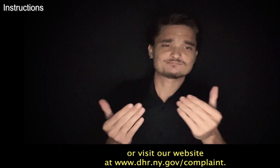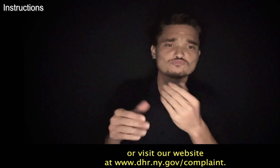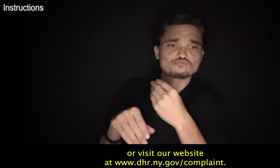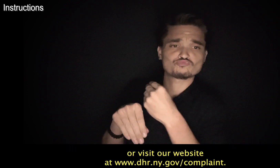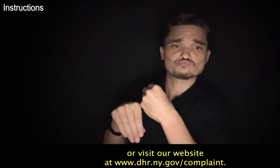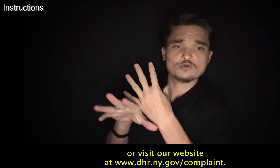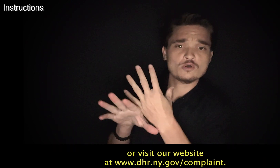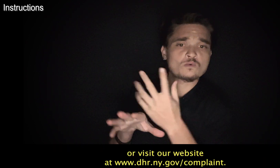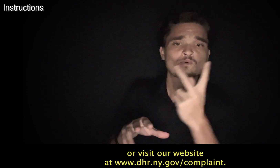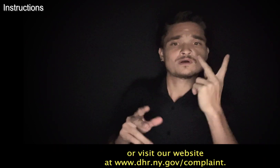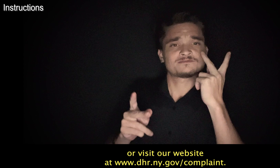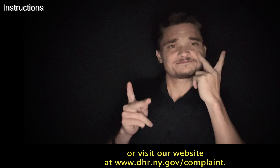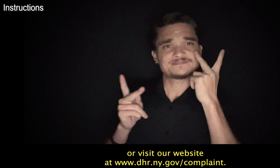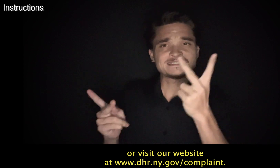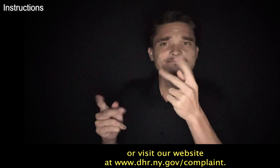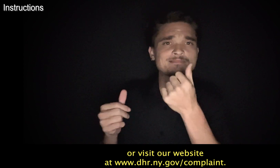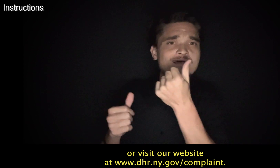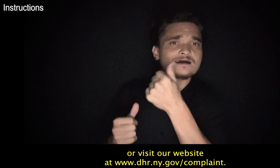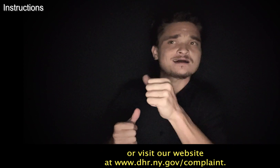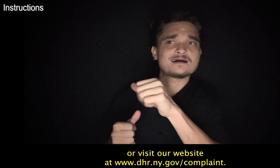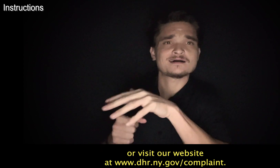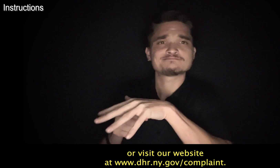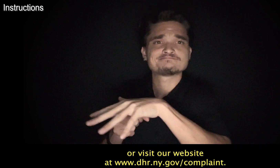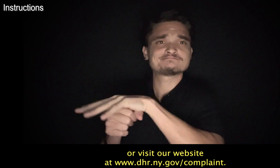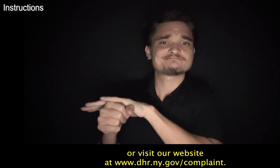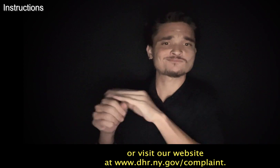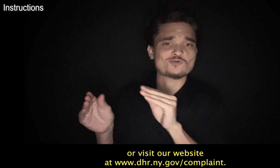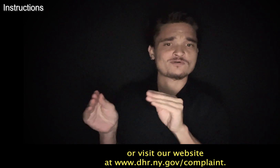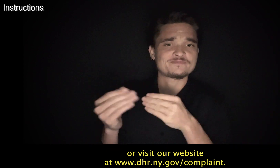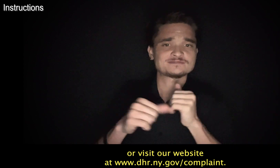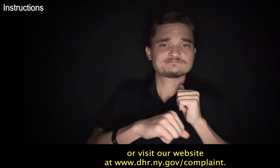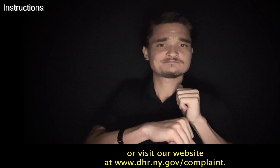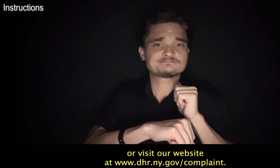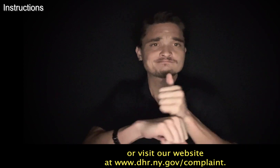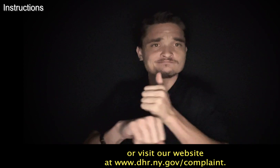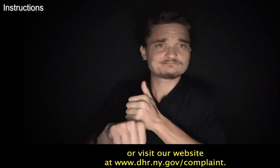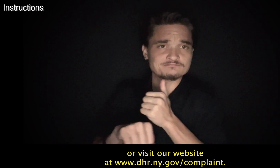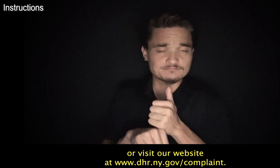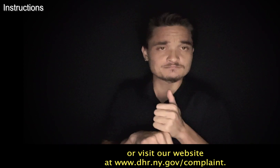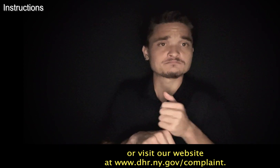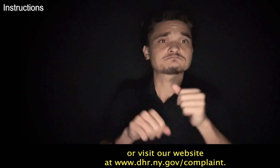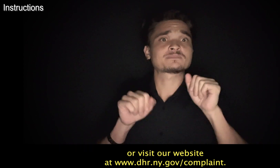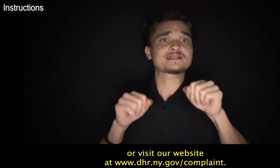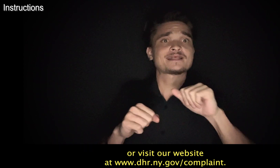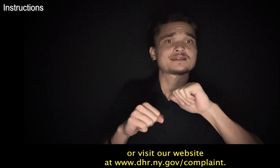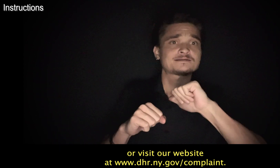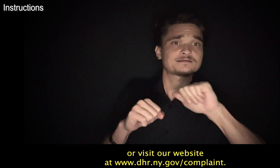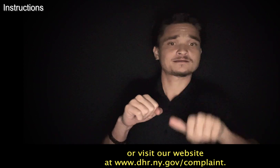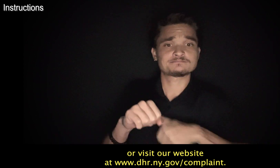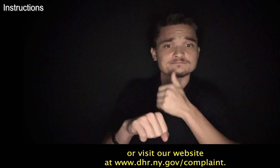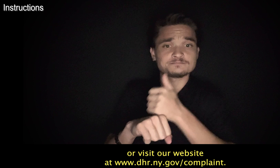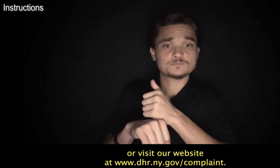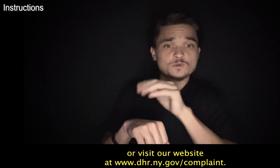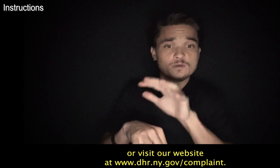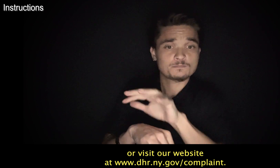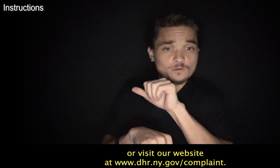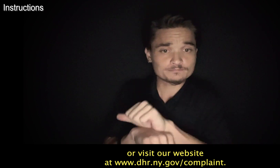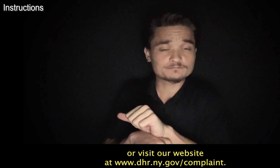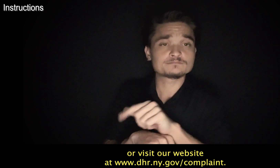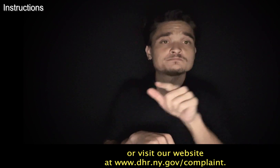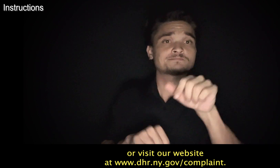or visit our website at www.dhr.ny.gov/complaint.